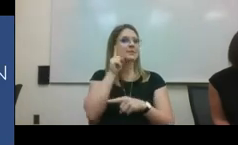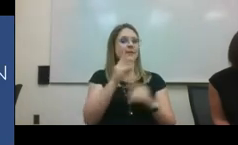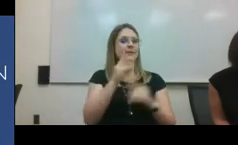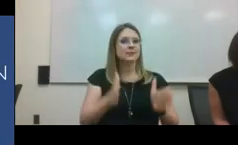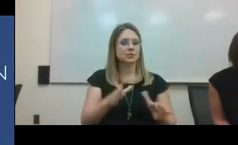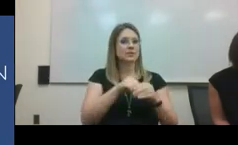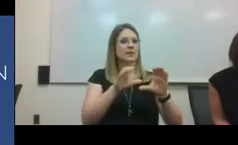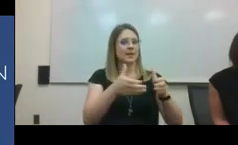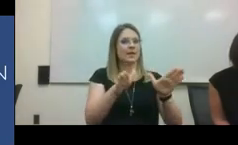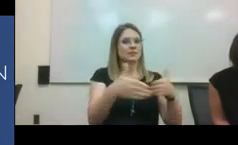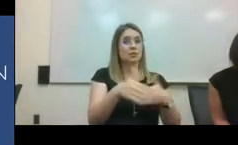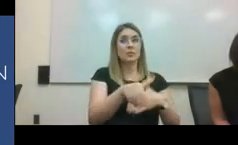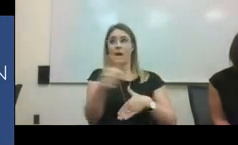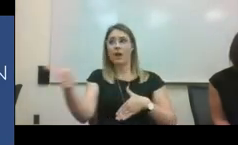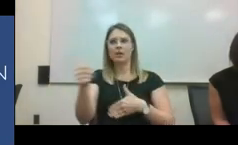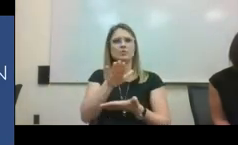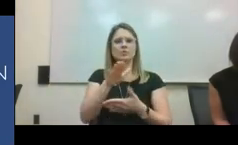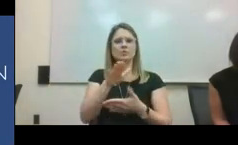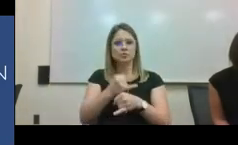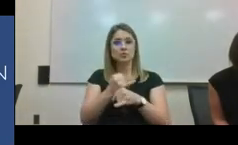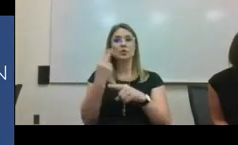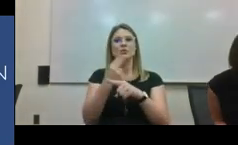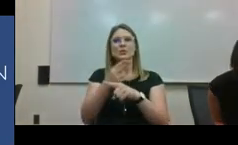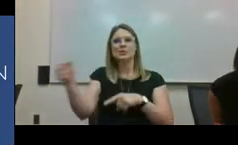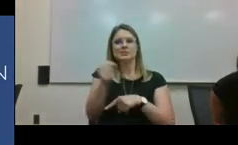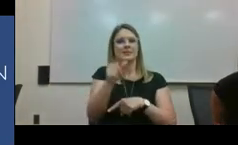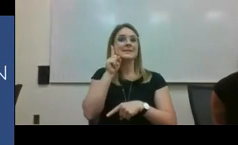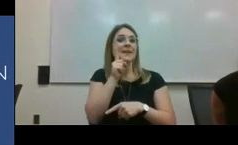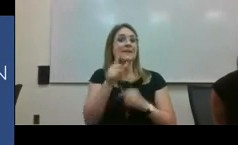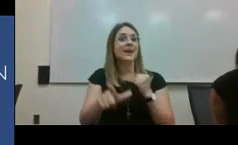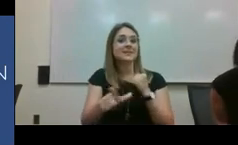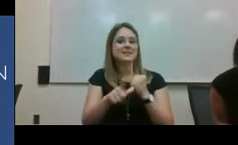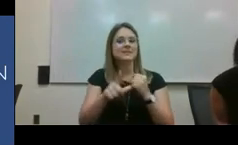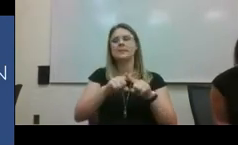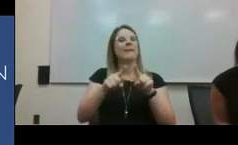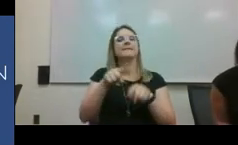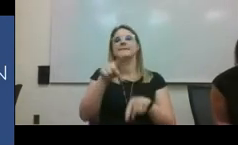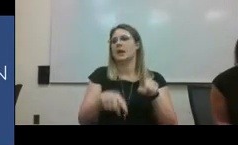Some other schools use deaf assistance but it was also varied in terms of their background